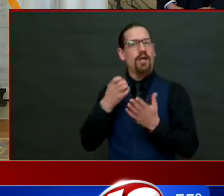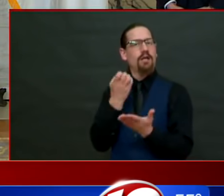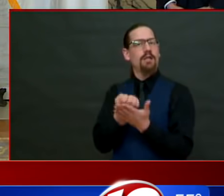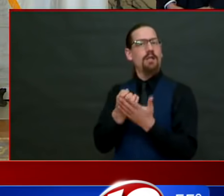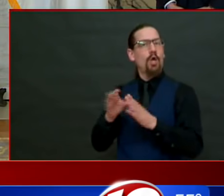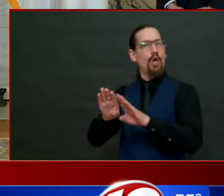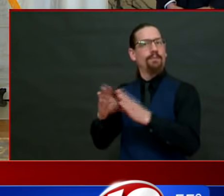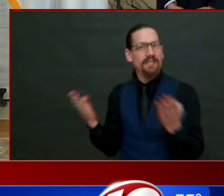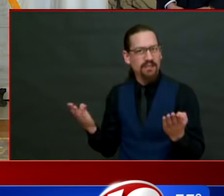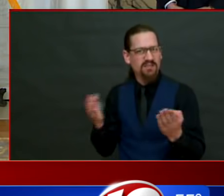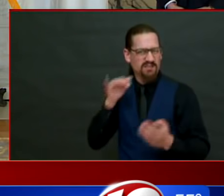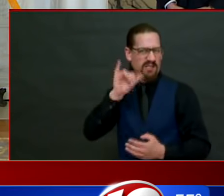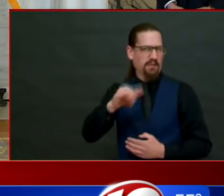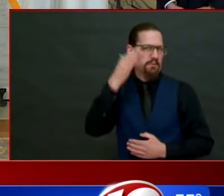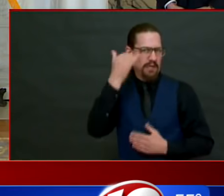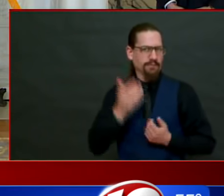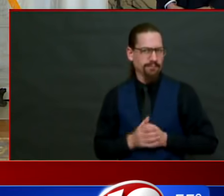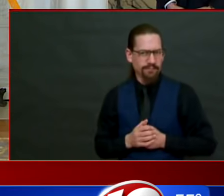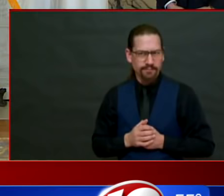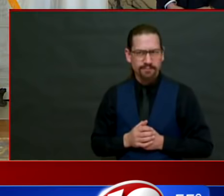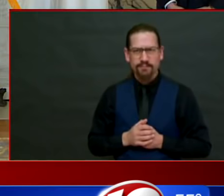WILL HELP US ACHIEVE THAT GOAL.